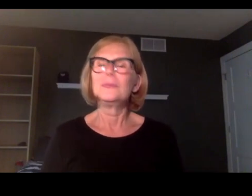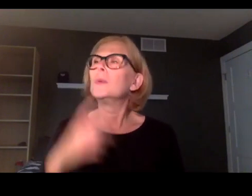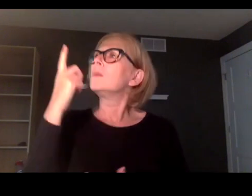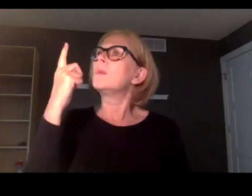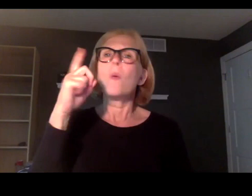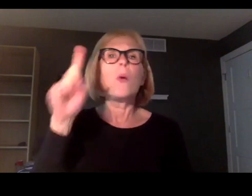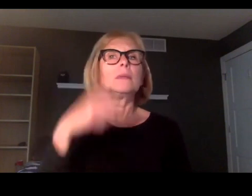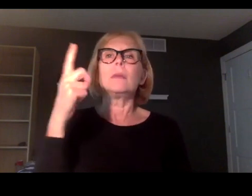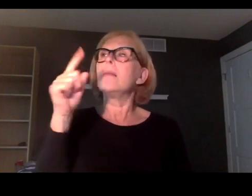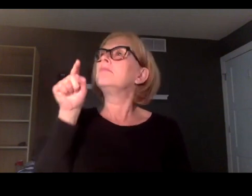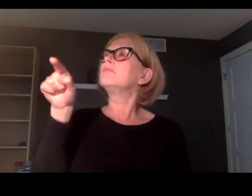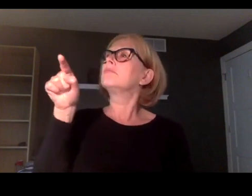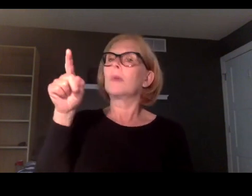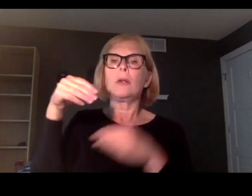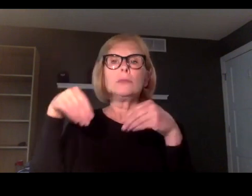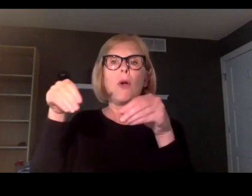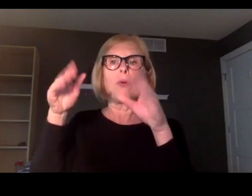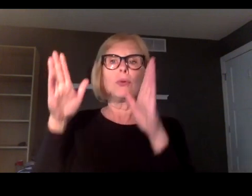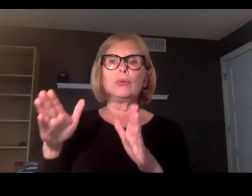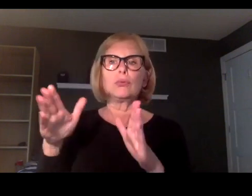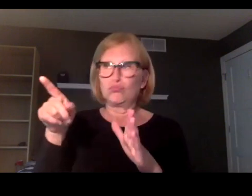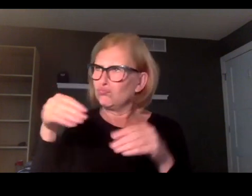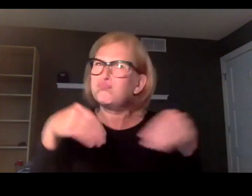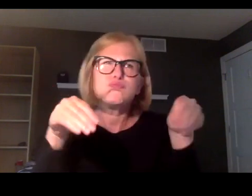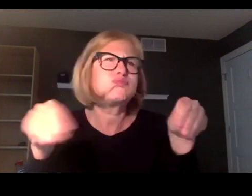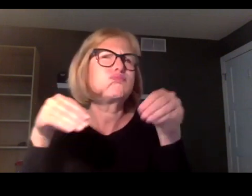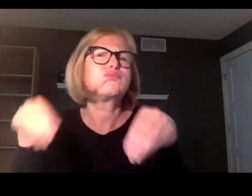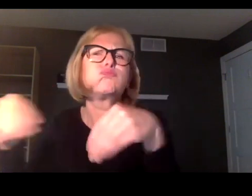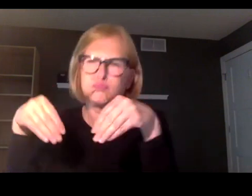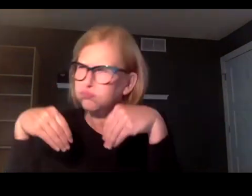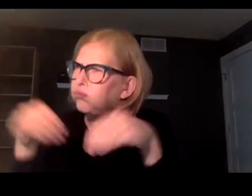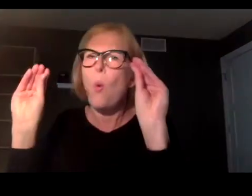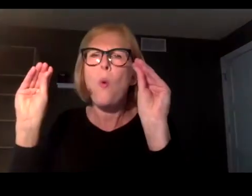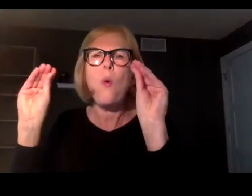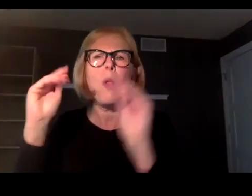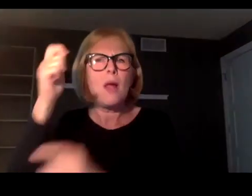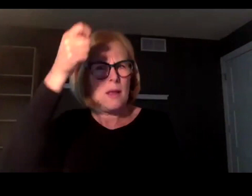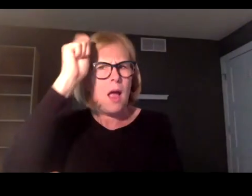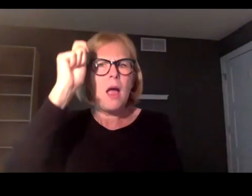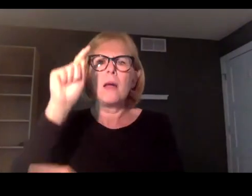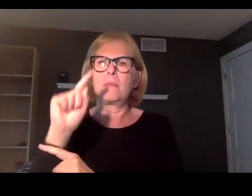Once there was a peddler who sold caps but he was not like an ordinary peddler